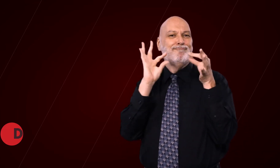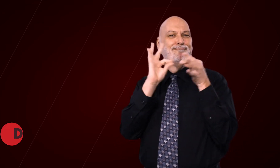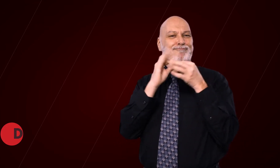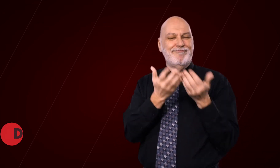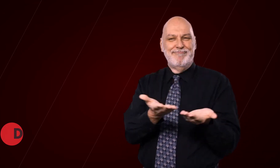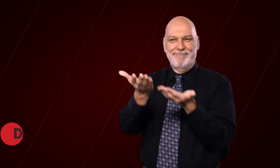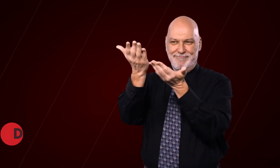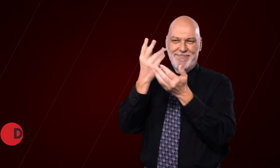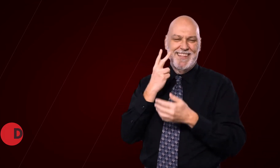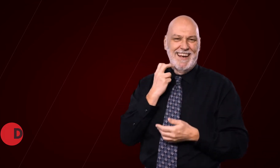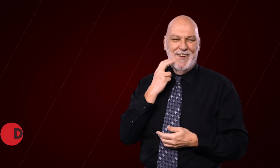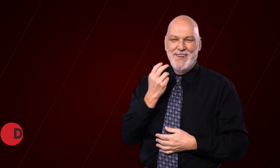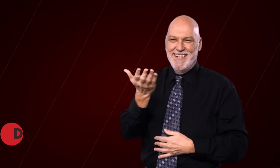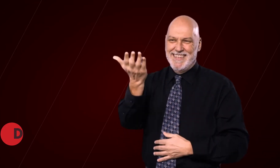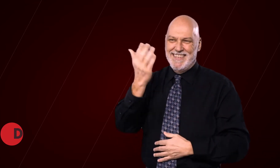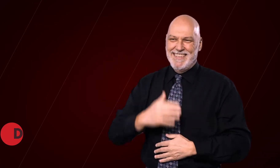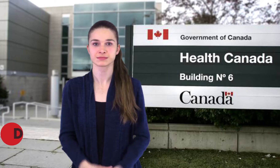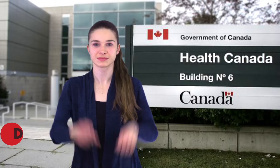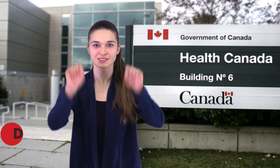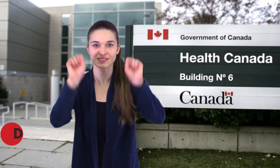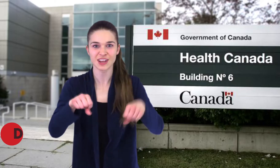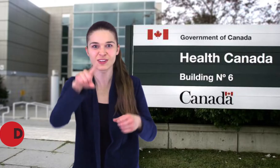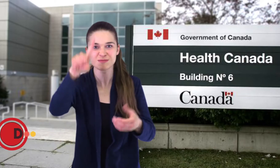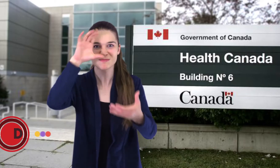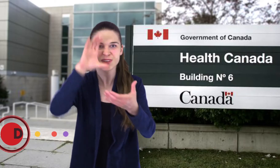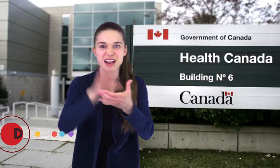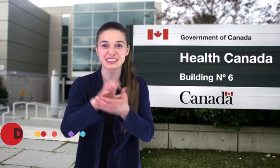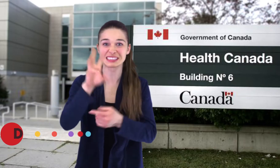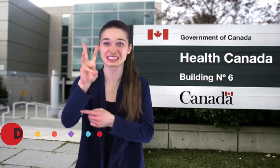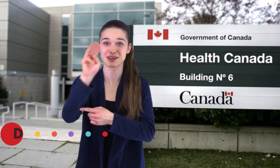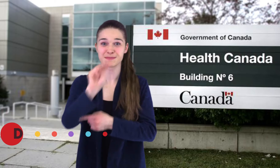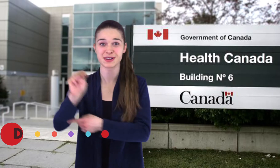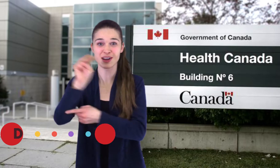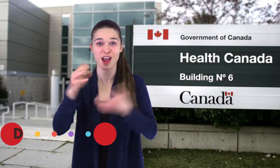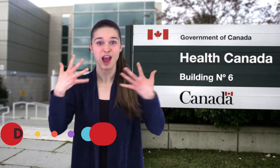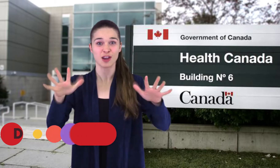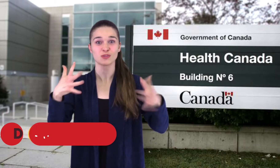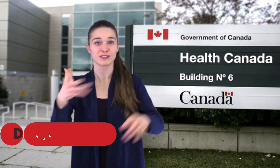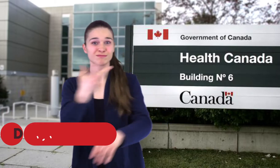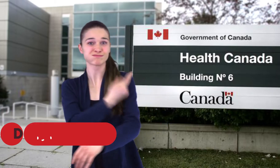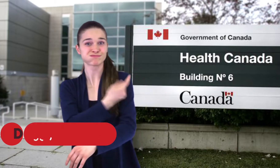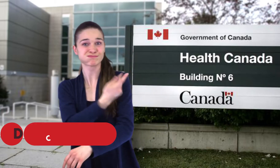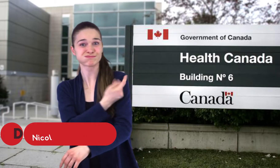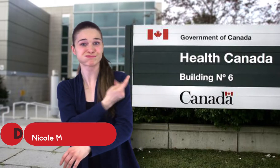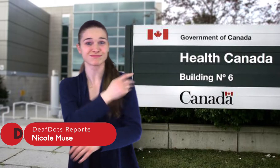Here is her report. [Nicole]: Would you believe that about 6 million vaccine doses have